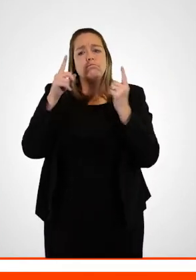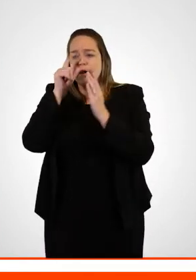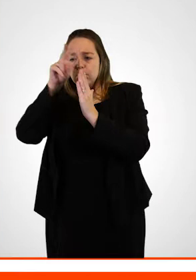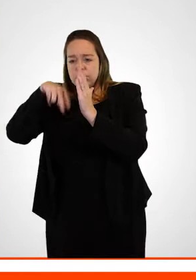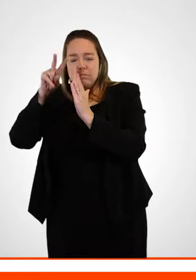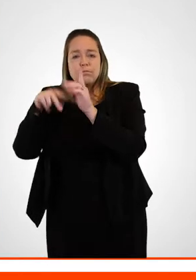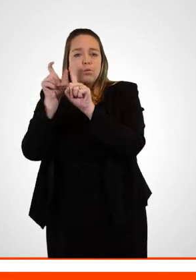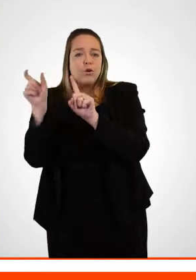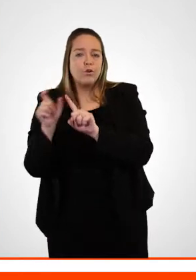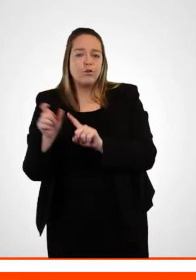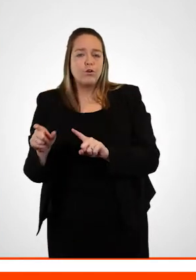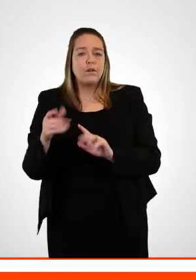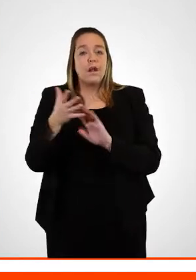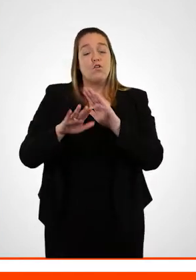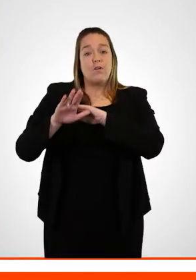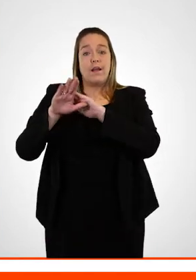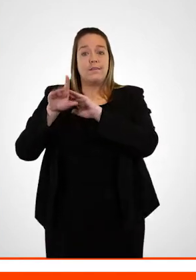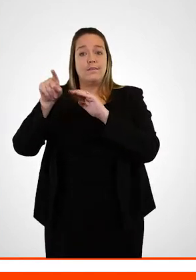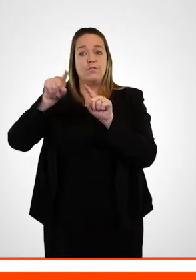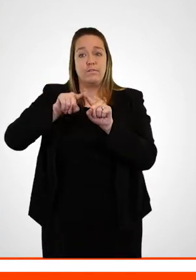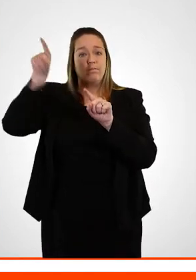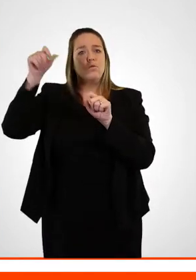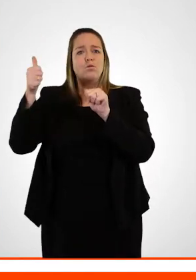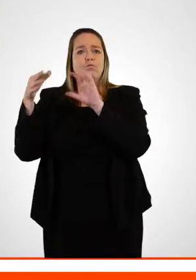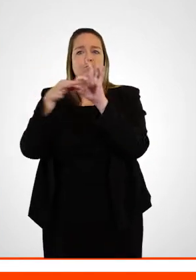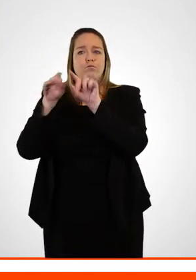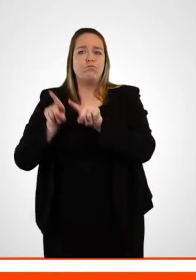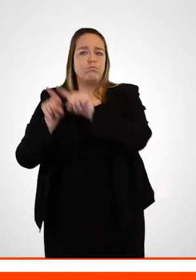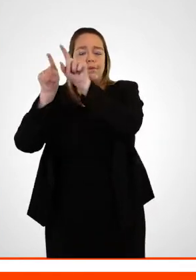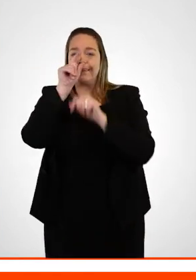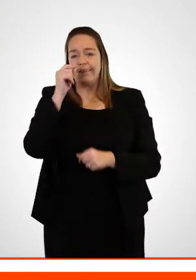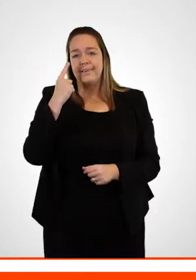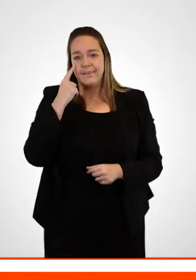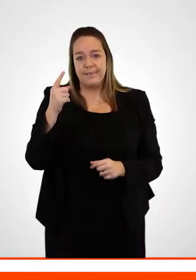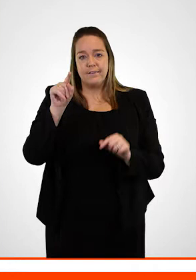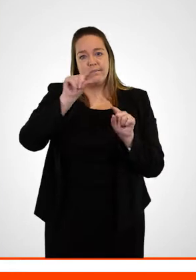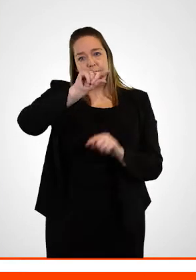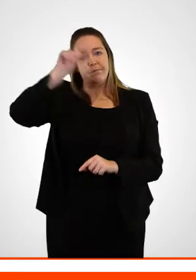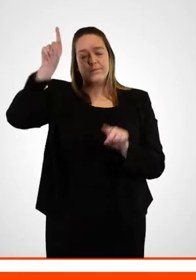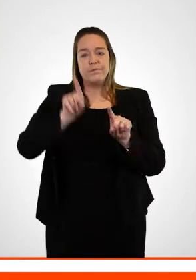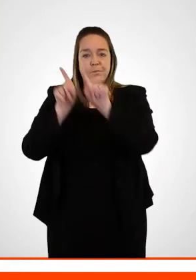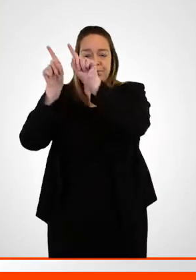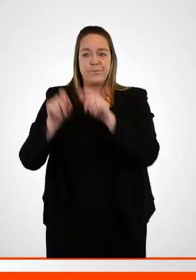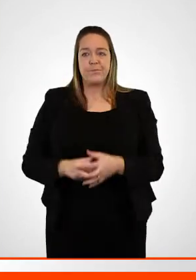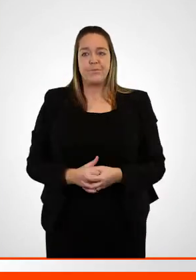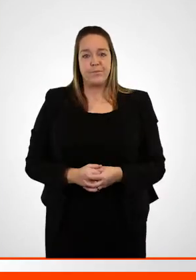So nicely connected, and in that graph on the right we had a very nice relationship, as you can tell by the lines there,